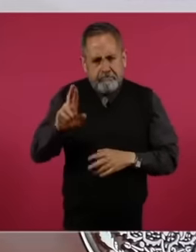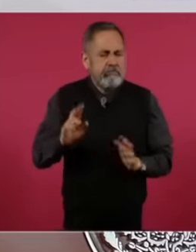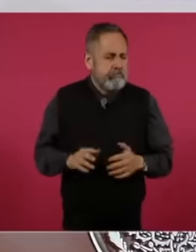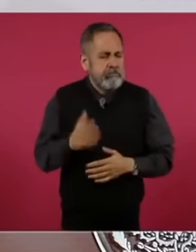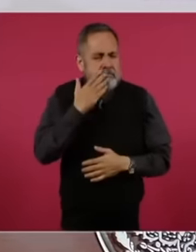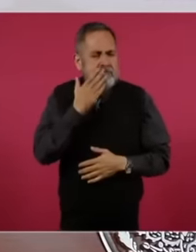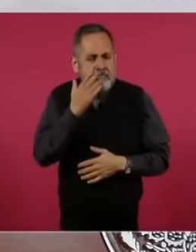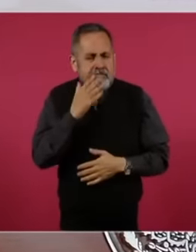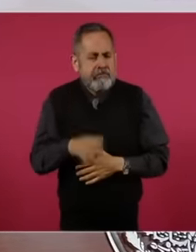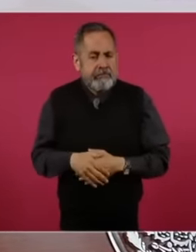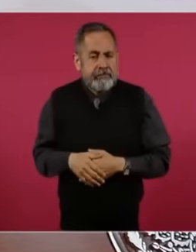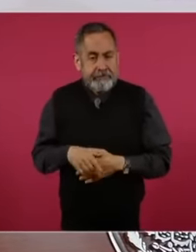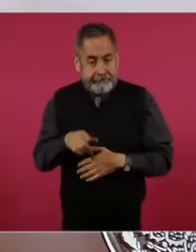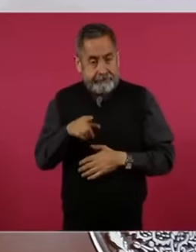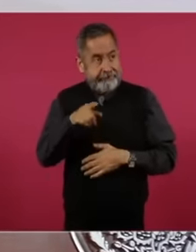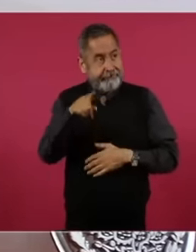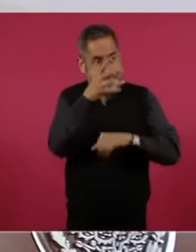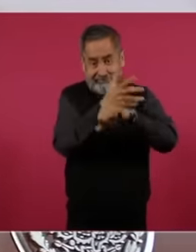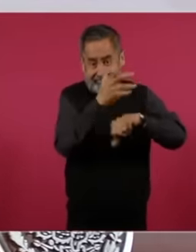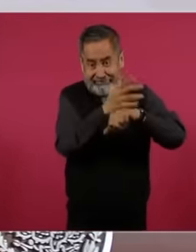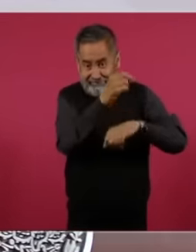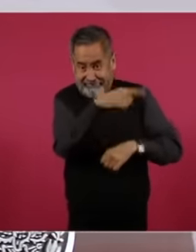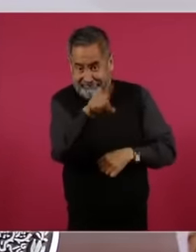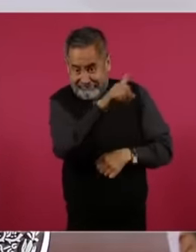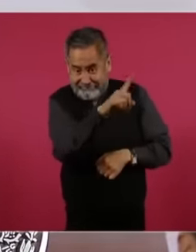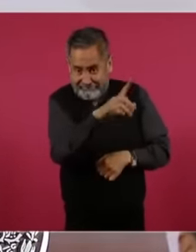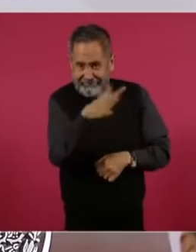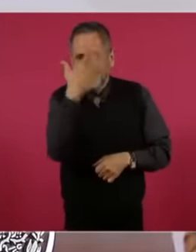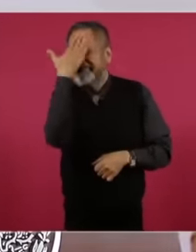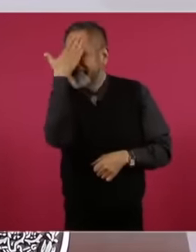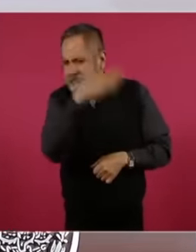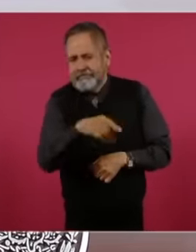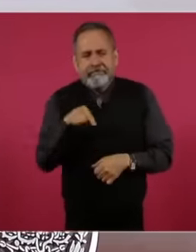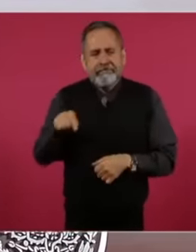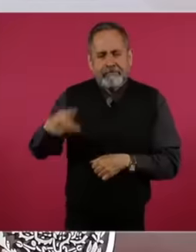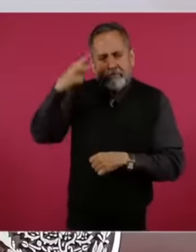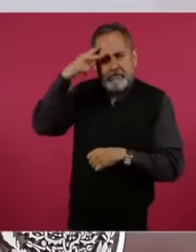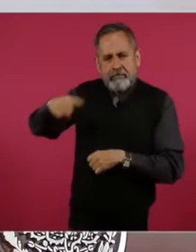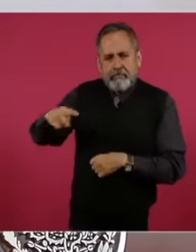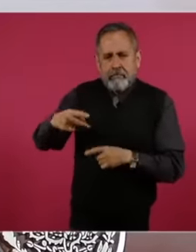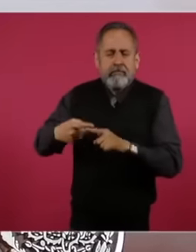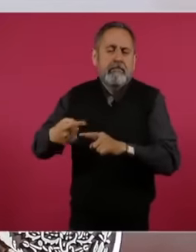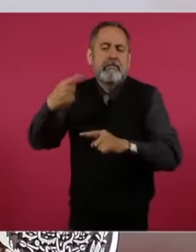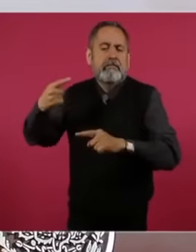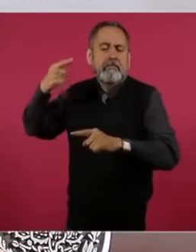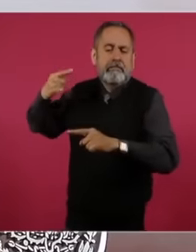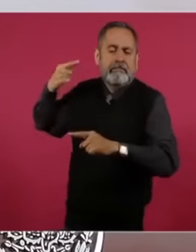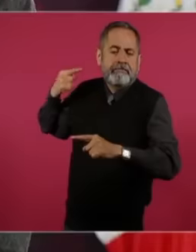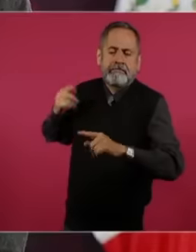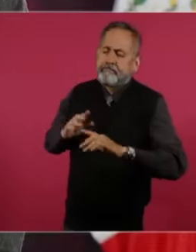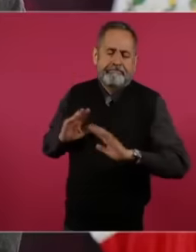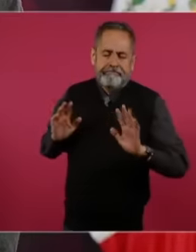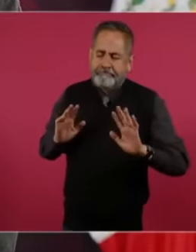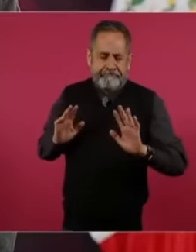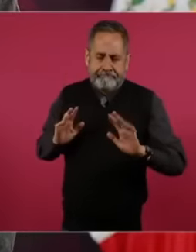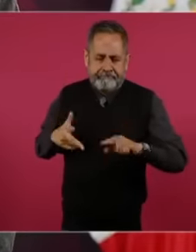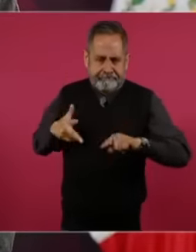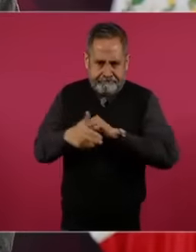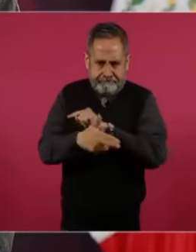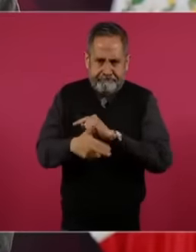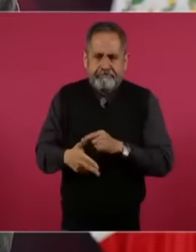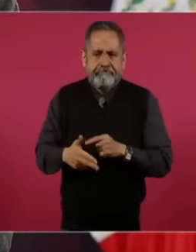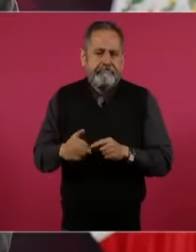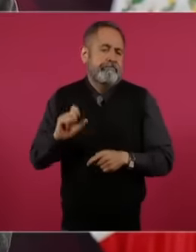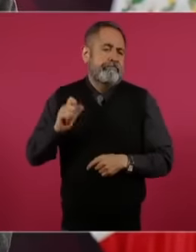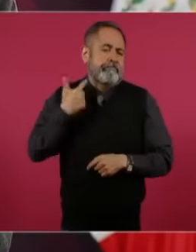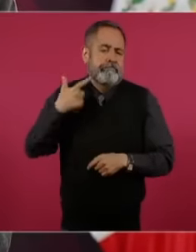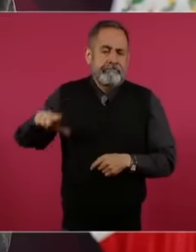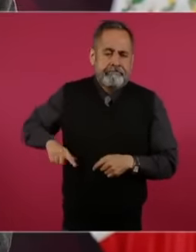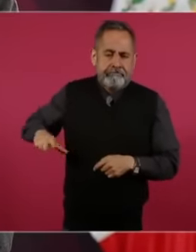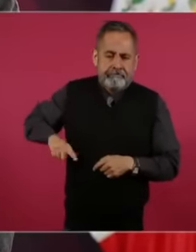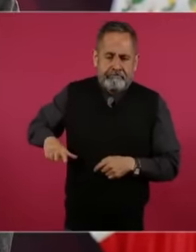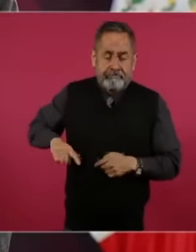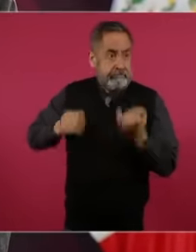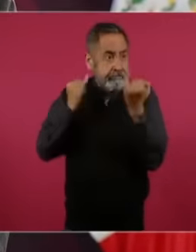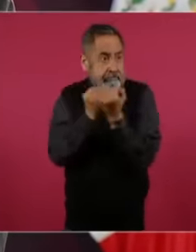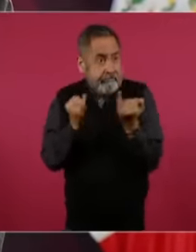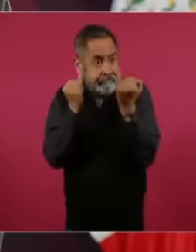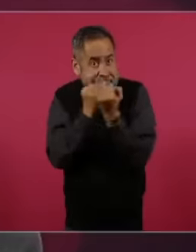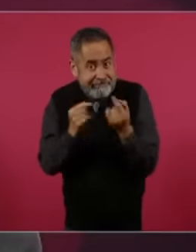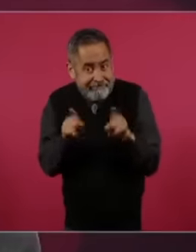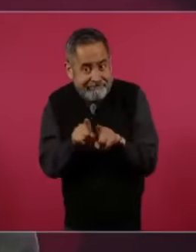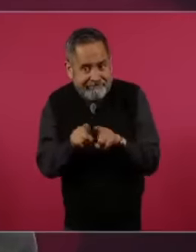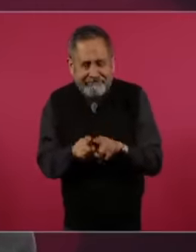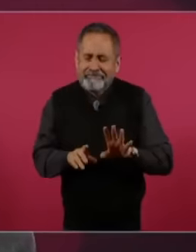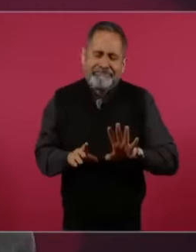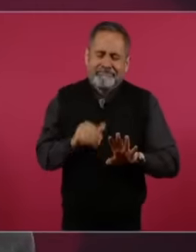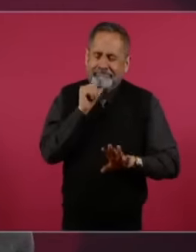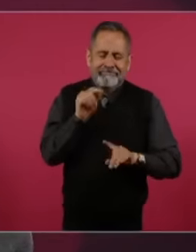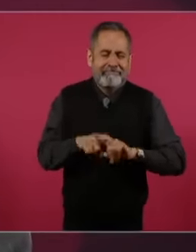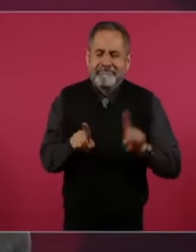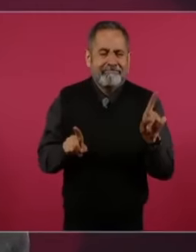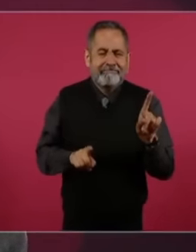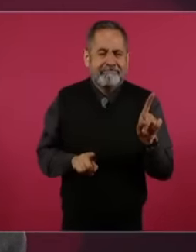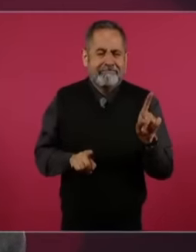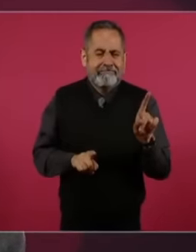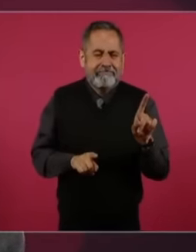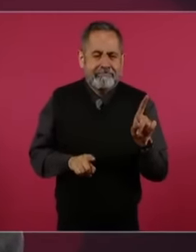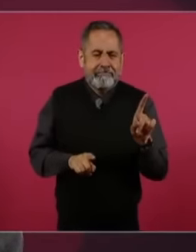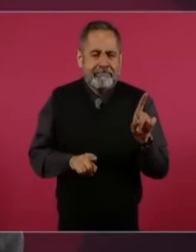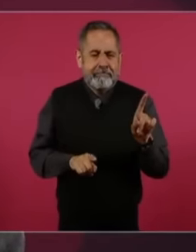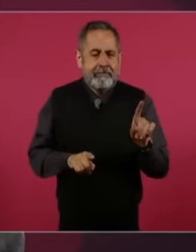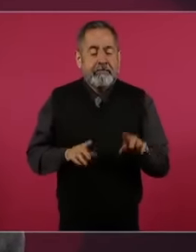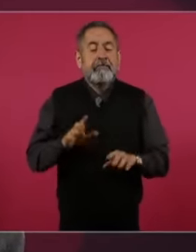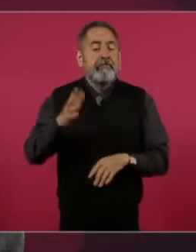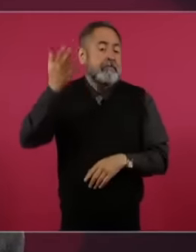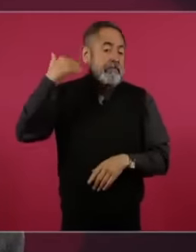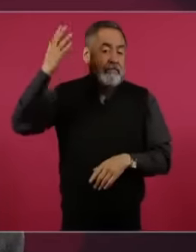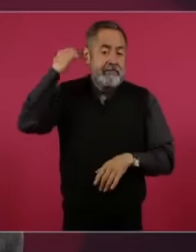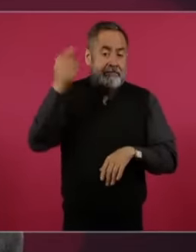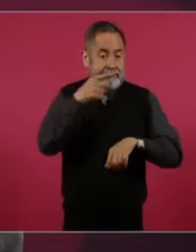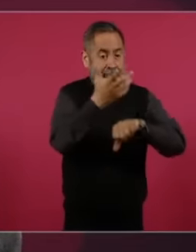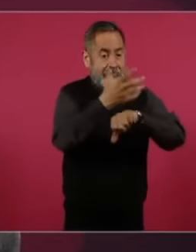Mexico is no longer due to the previous governments a backyard